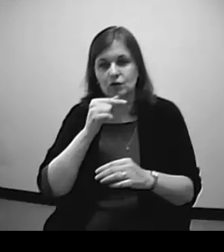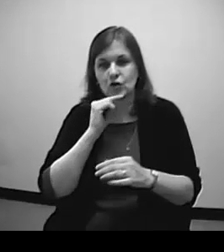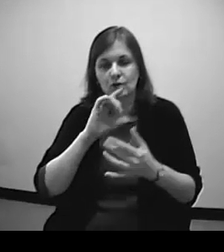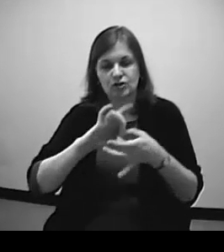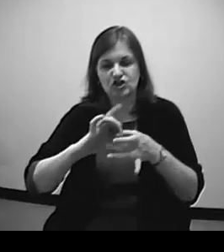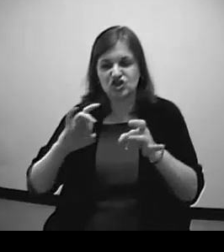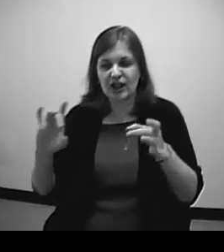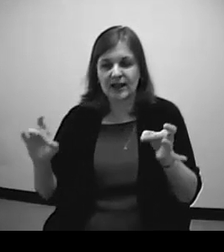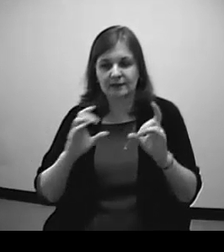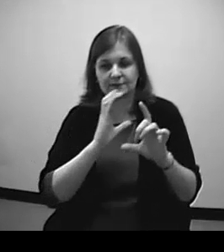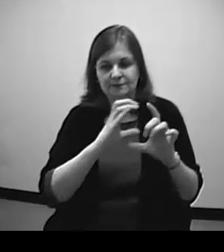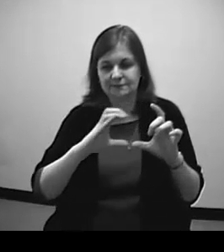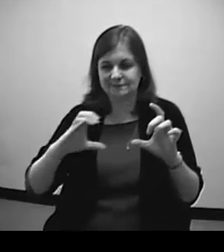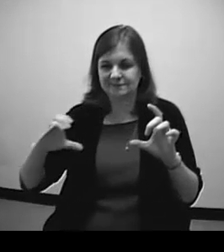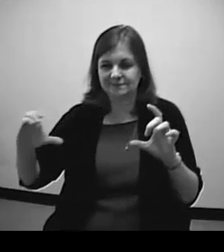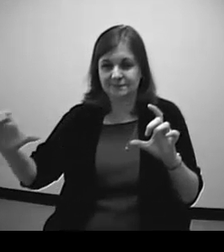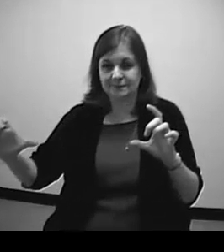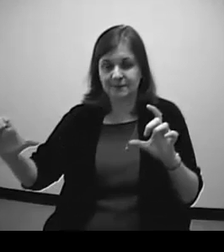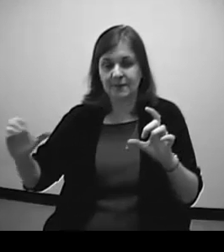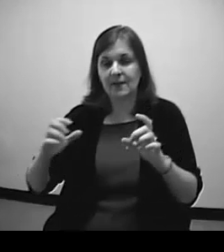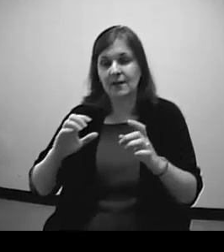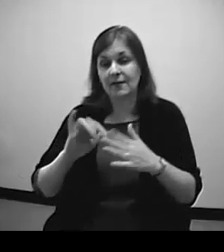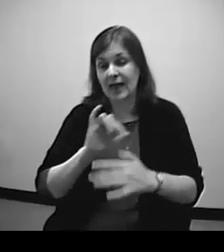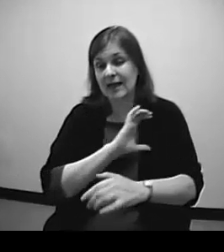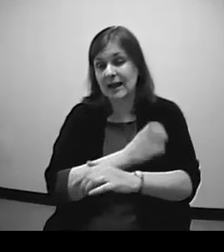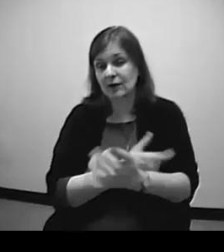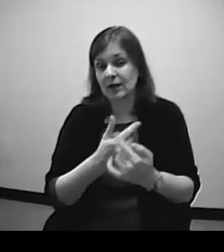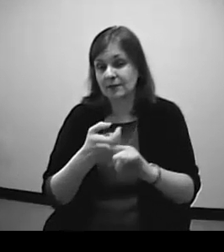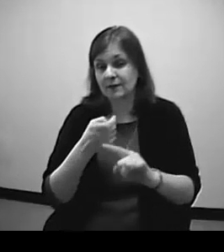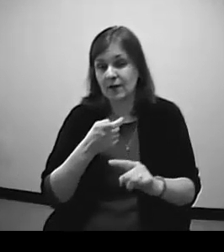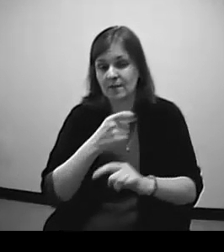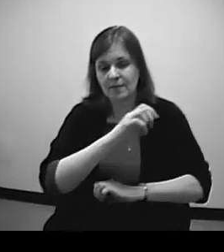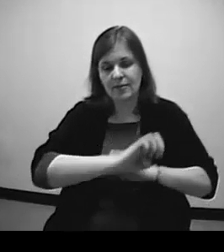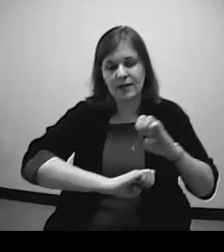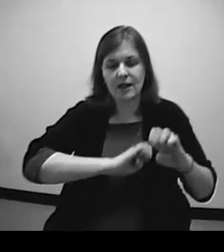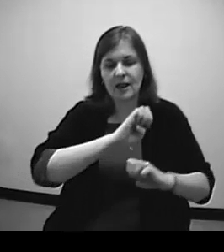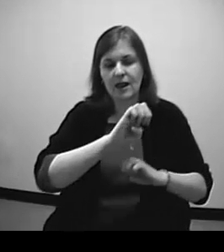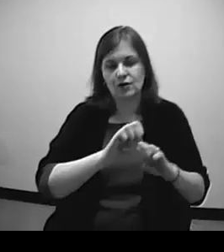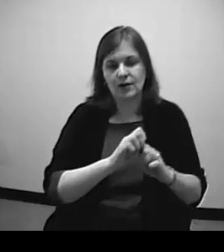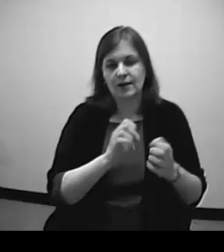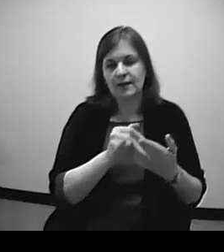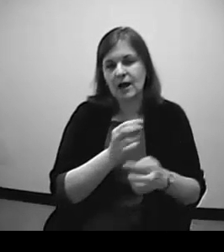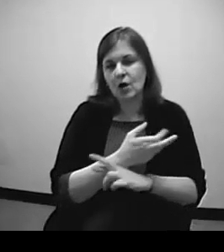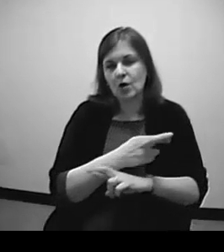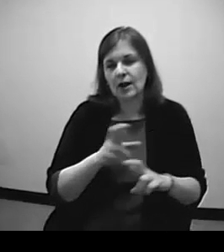glucose chain comes from the electrons